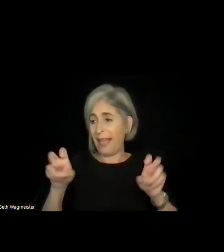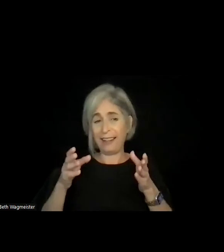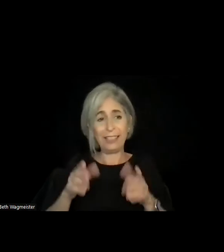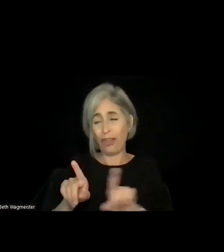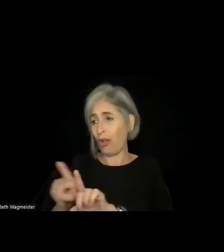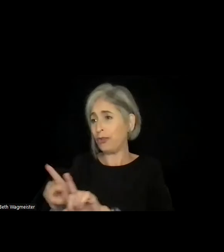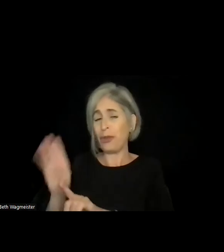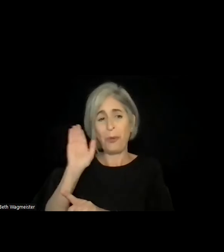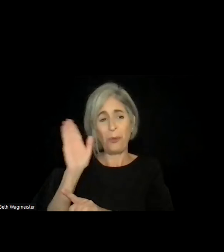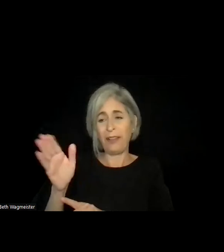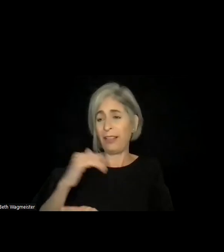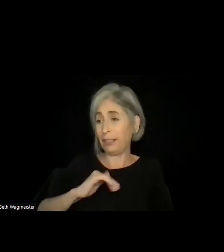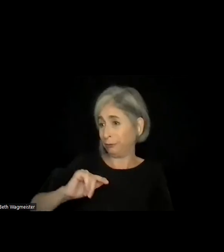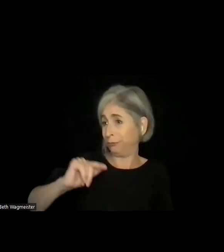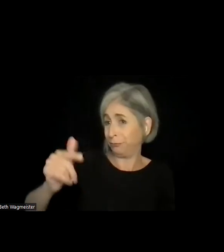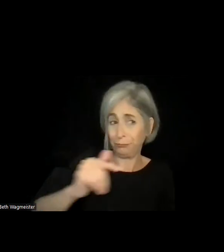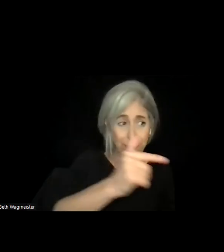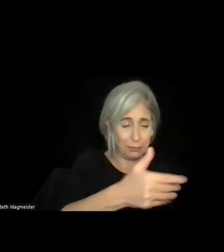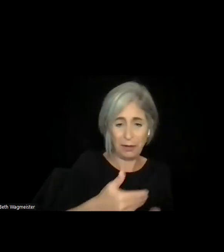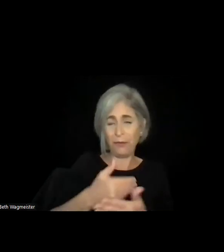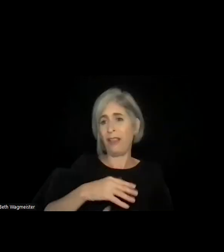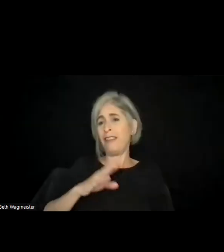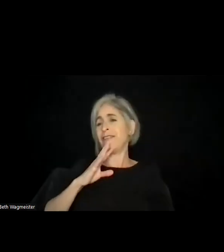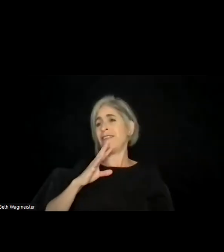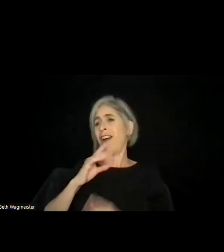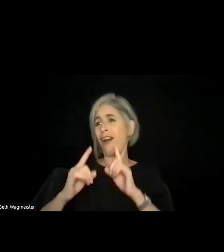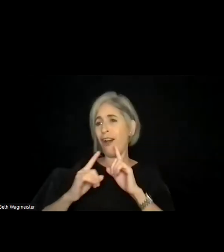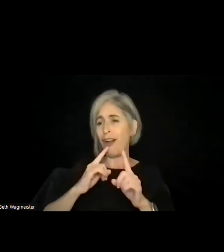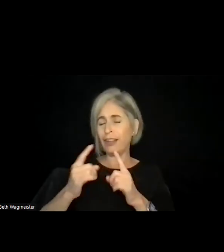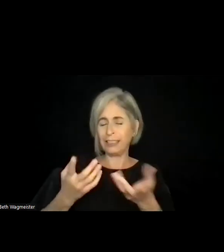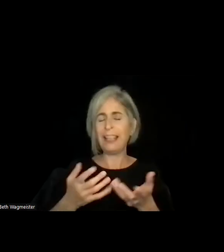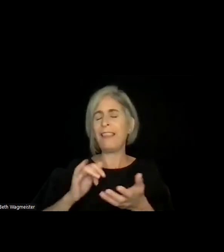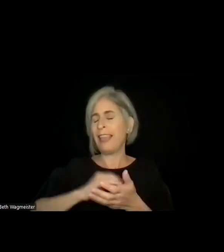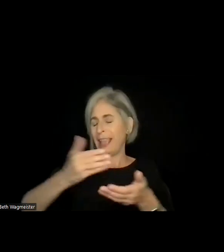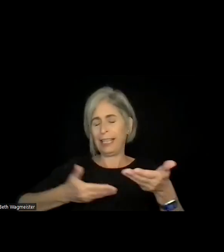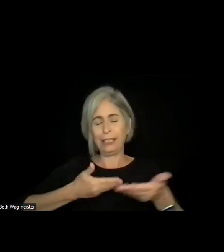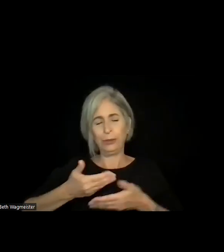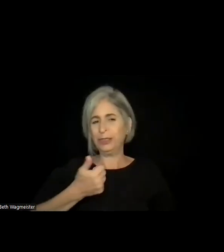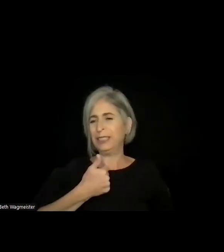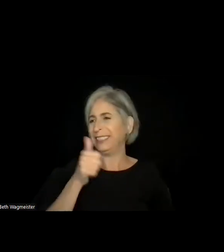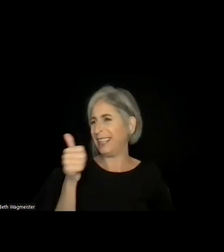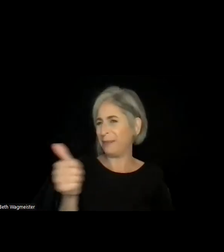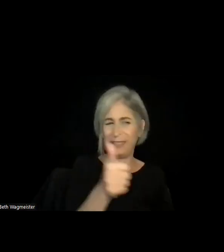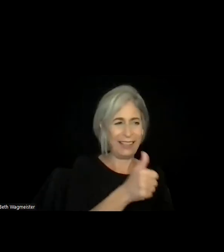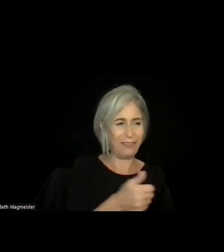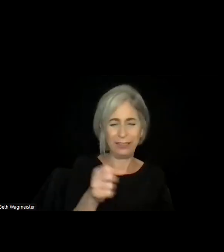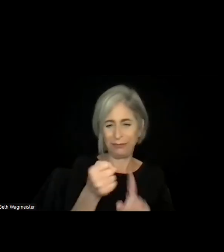I'll say a little bit about me, suggest that the panelists when -- before